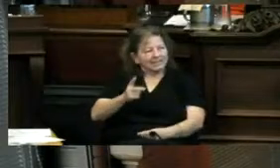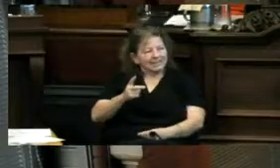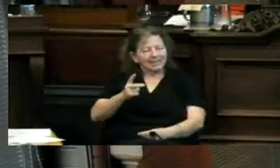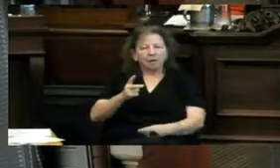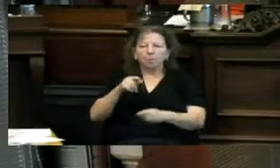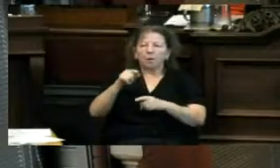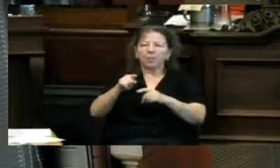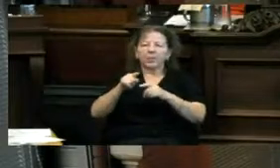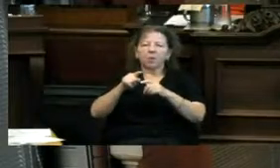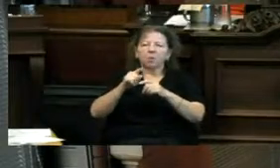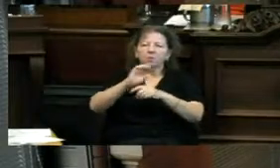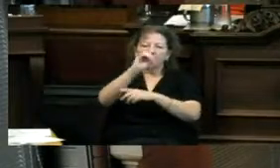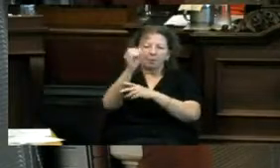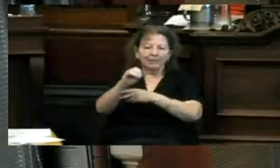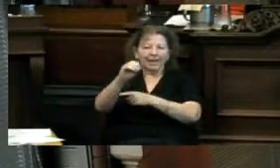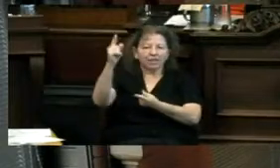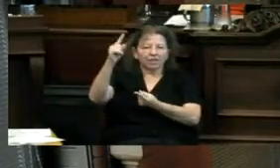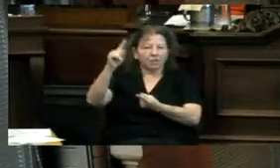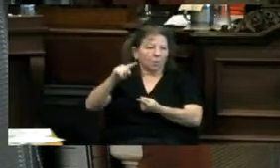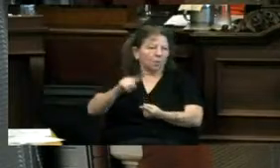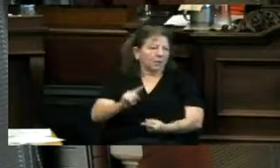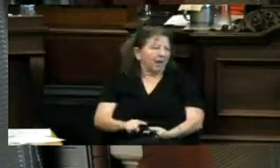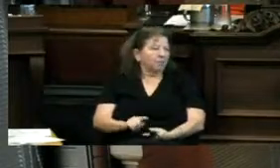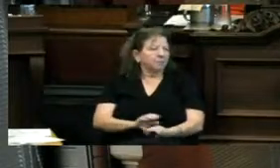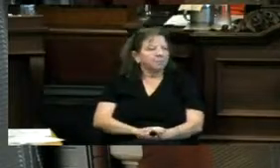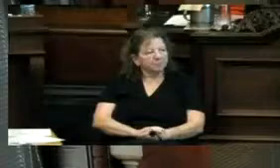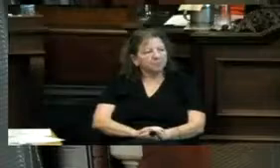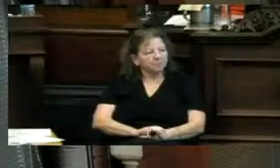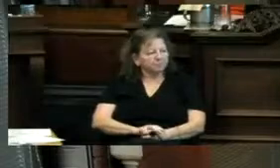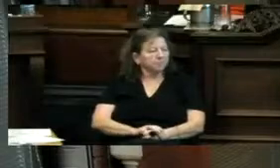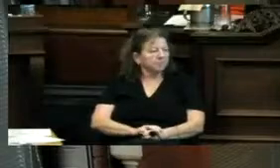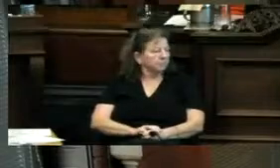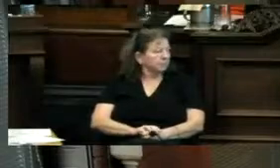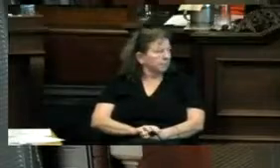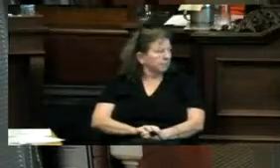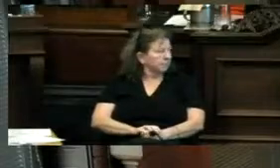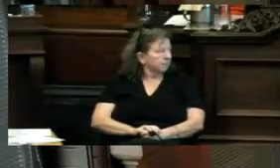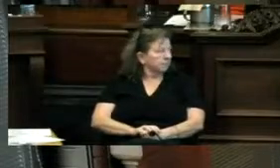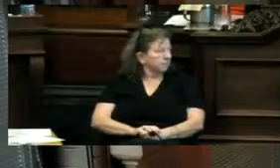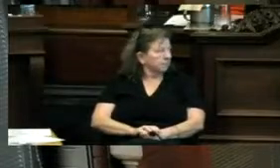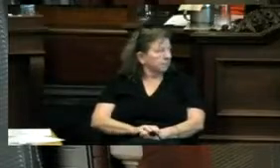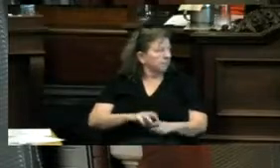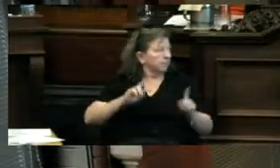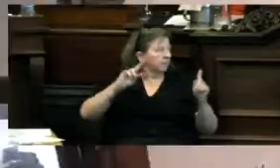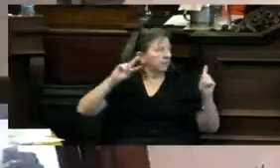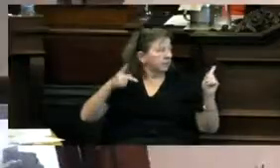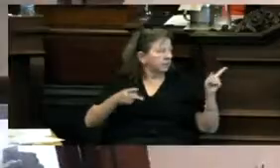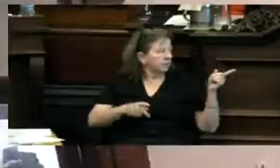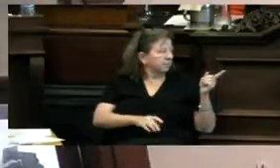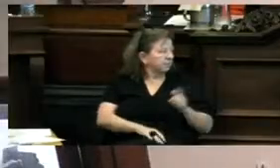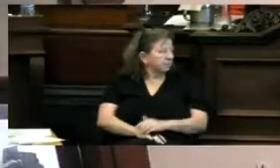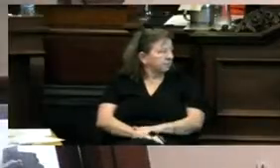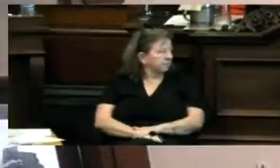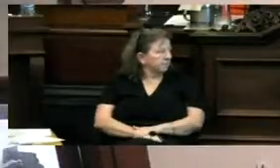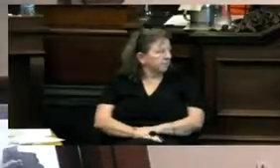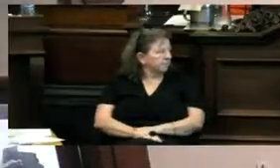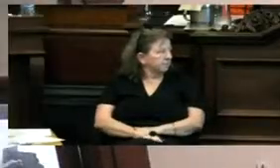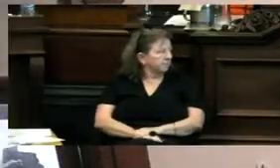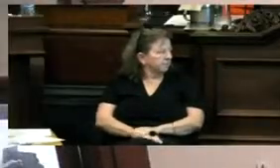respond to where that gunfire is. But it also allows us to see and celebrate what we see a